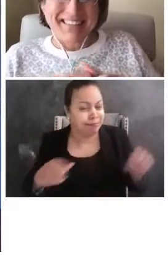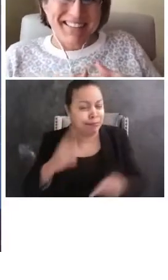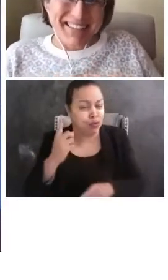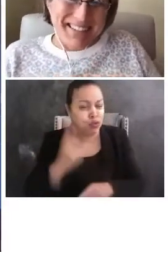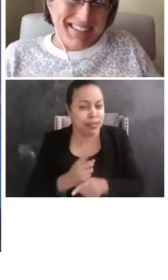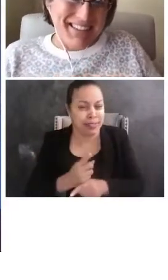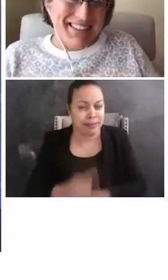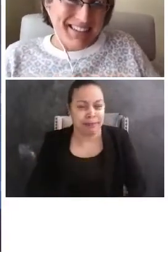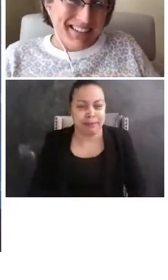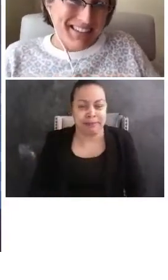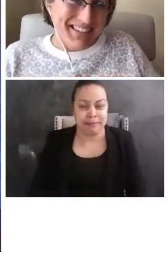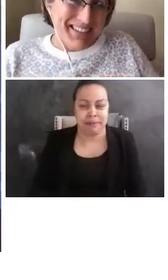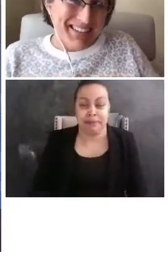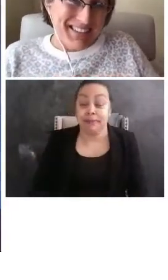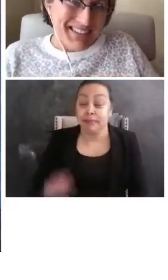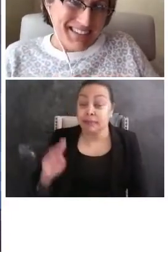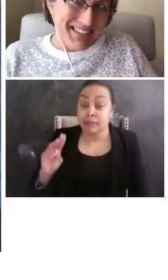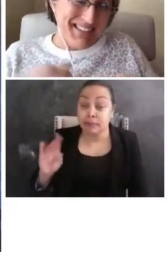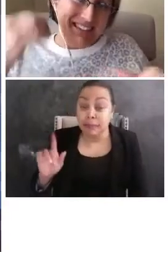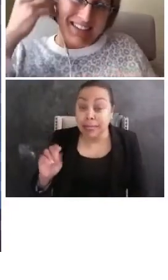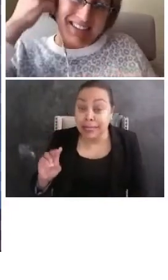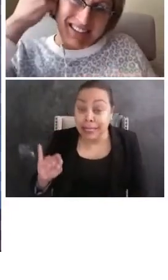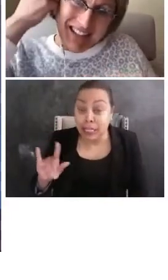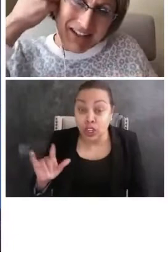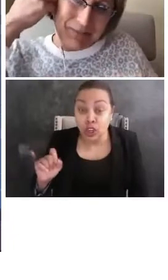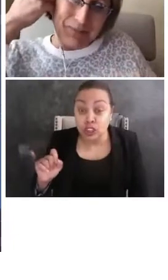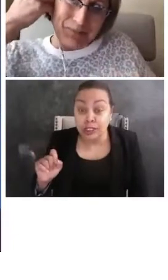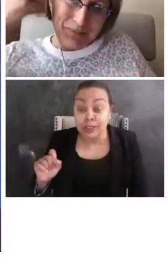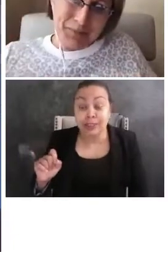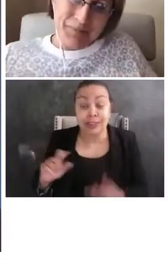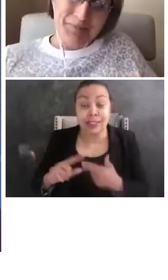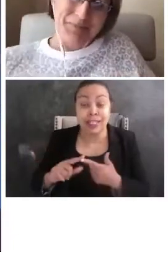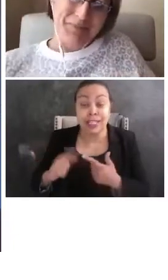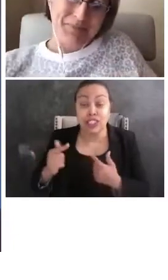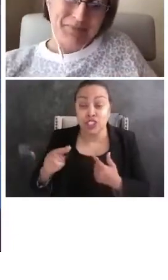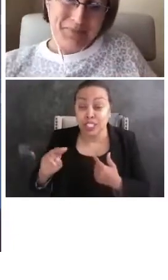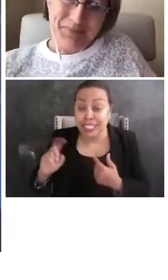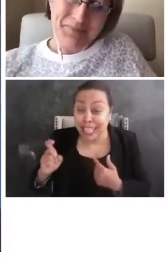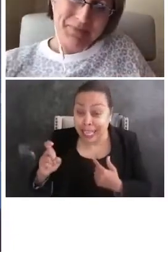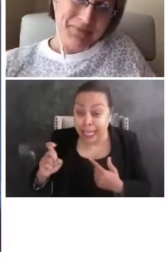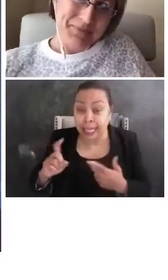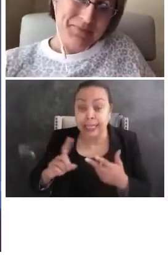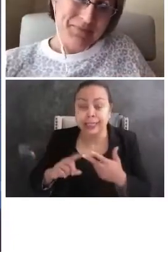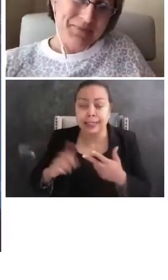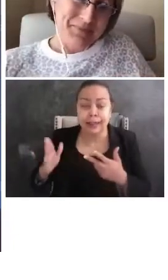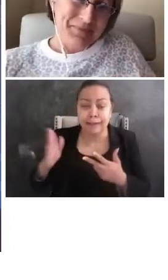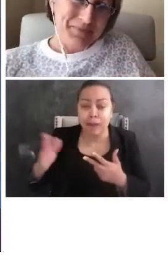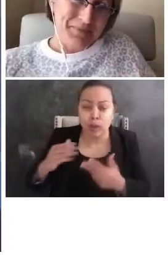It won't be in our lifetime. But hopefully we'll end race.